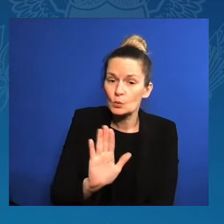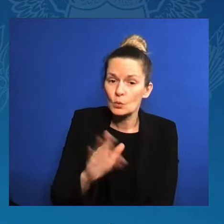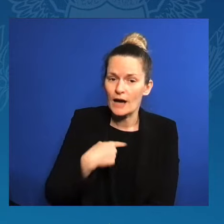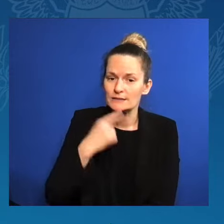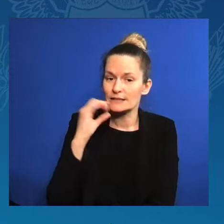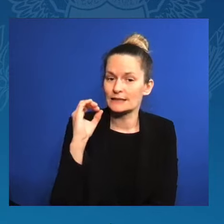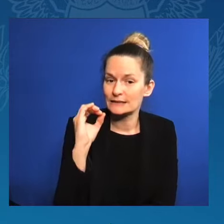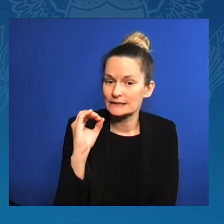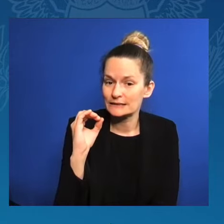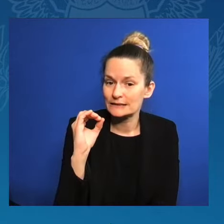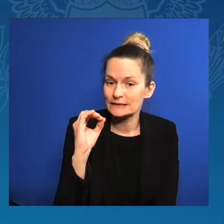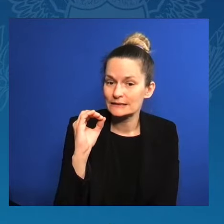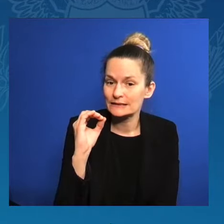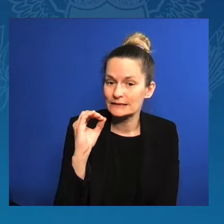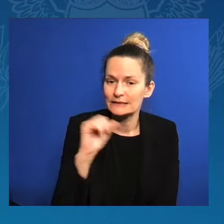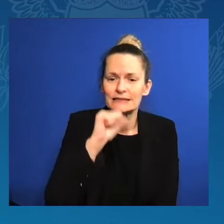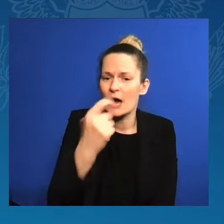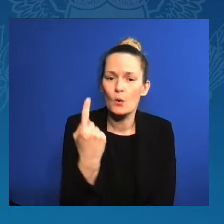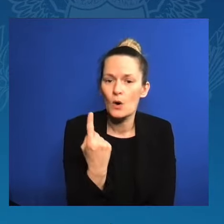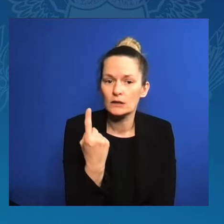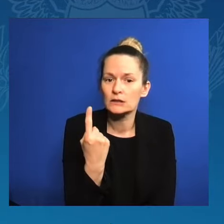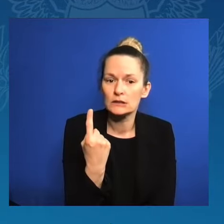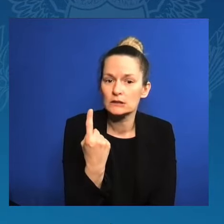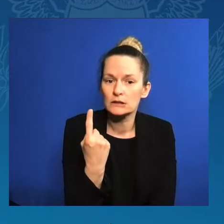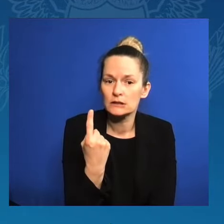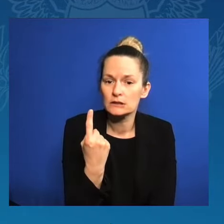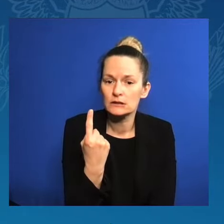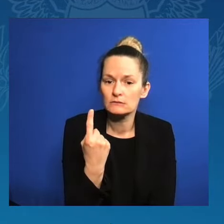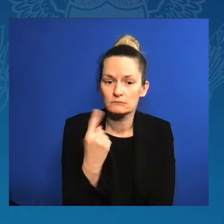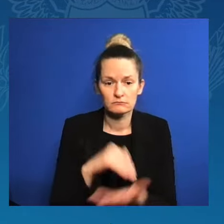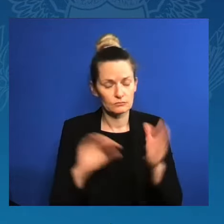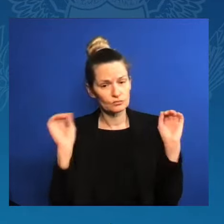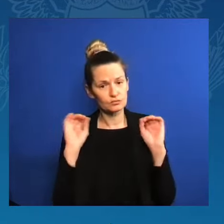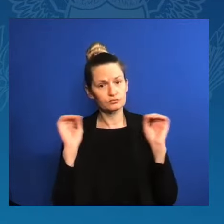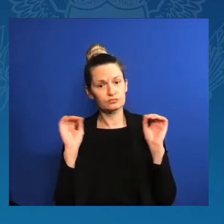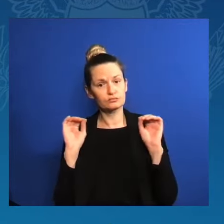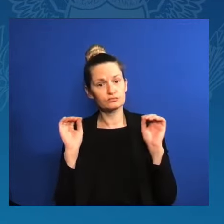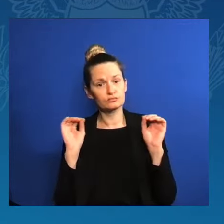So, as we clearly see, the moment we are in --